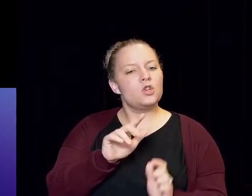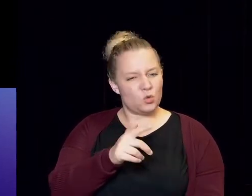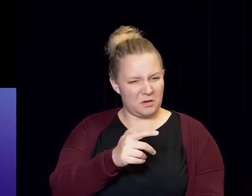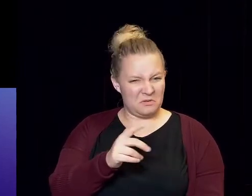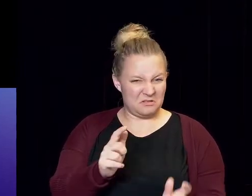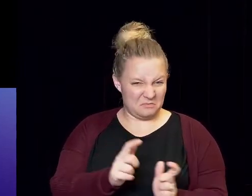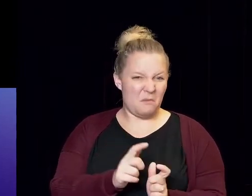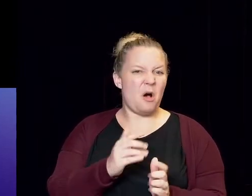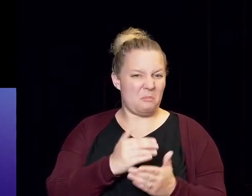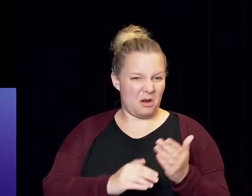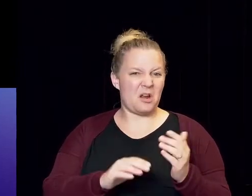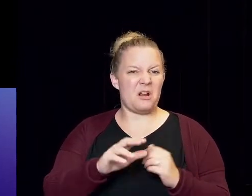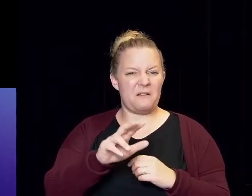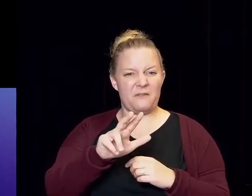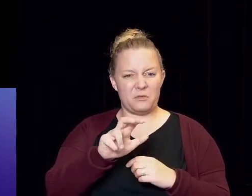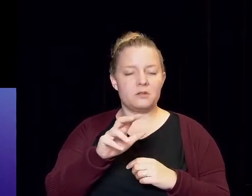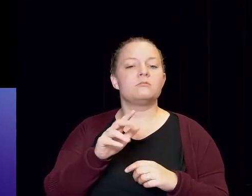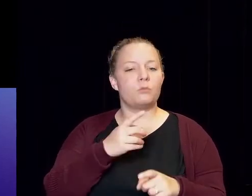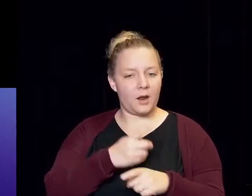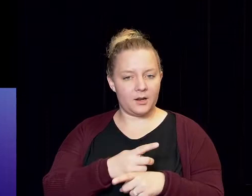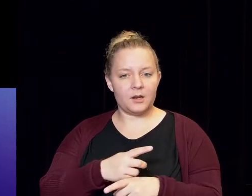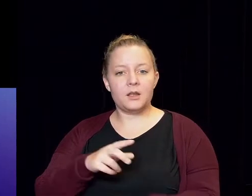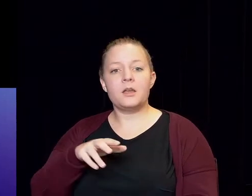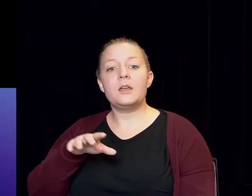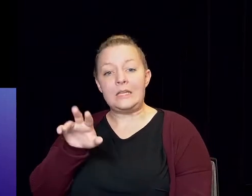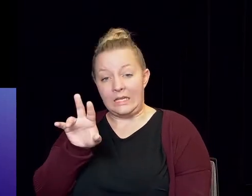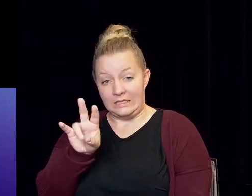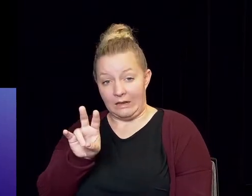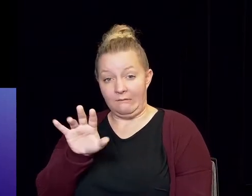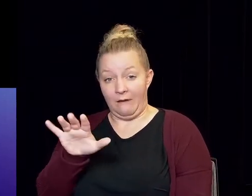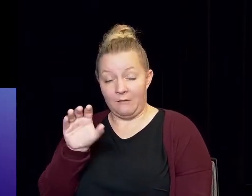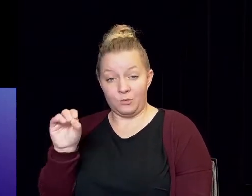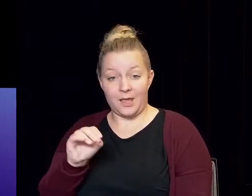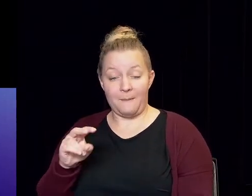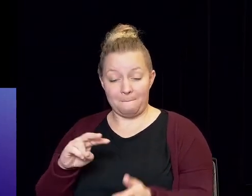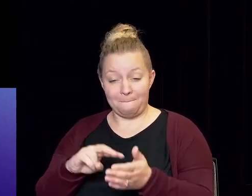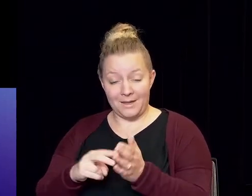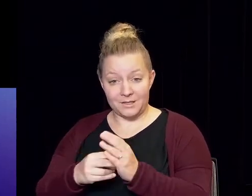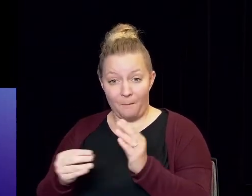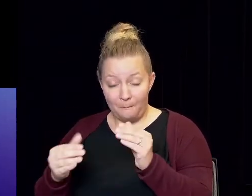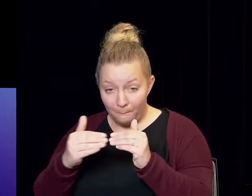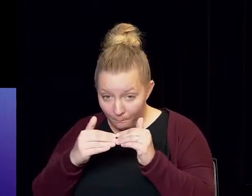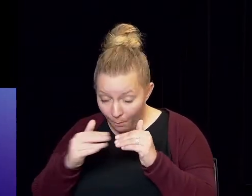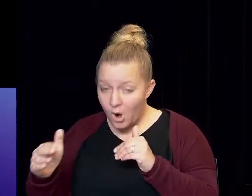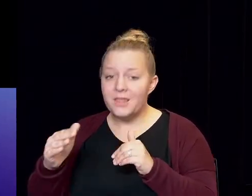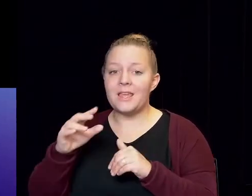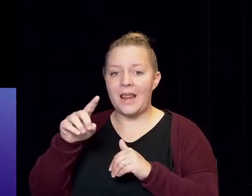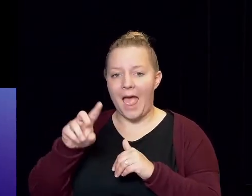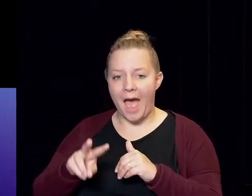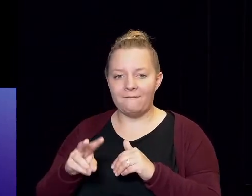75% means more than half and a lot more than half. Well, half of 280 would be 140 and this is a lot